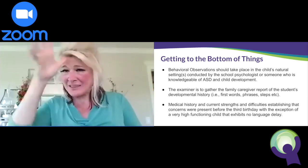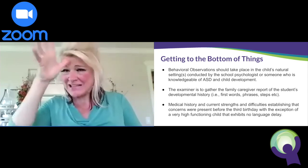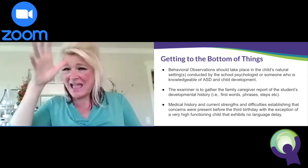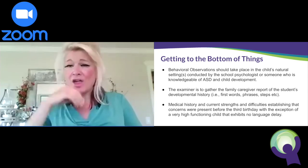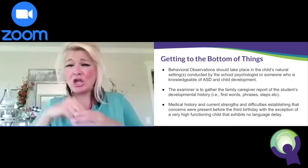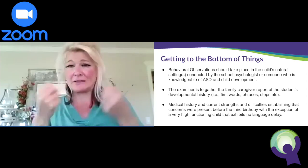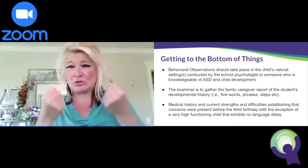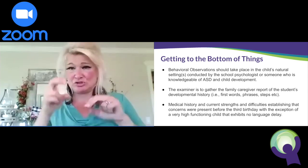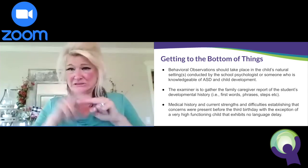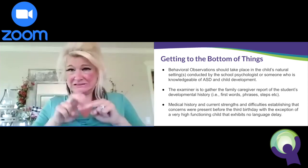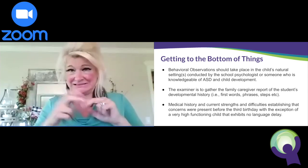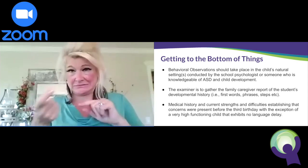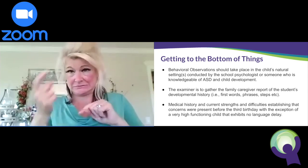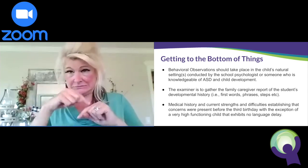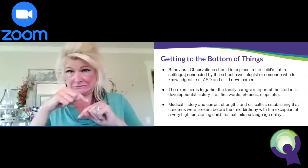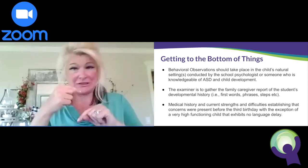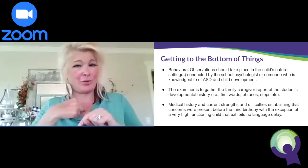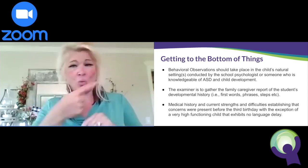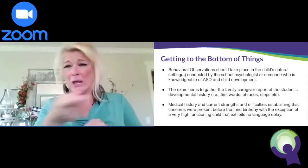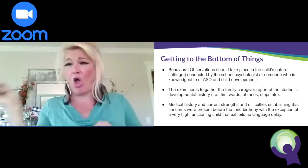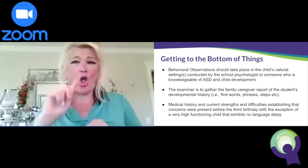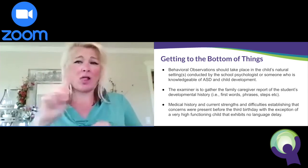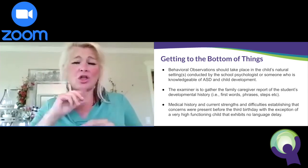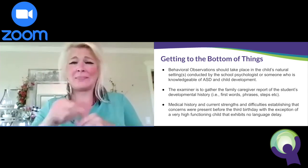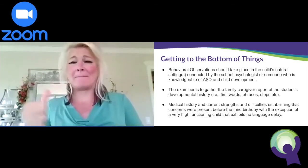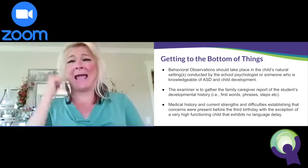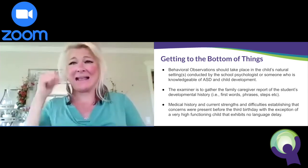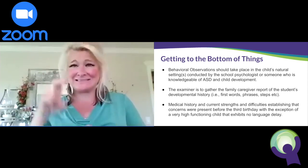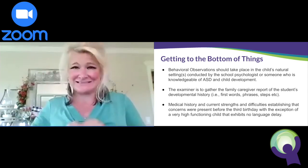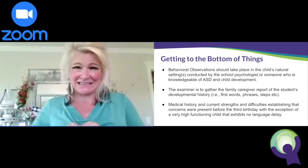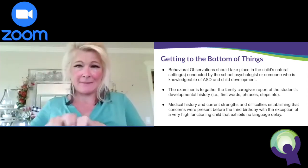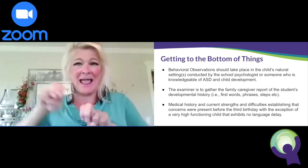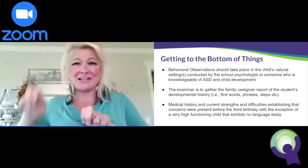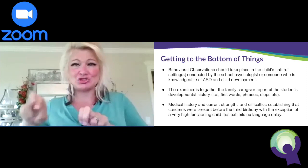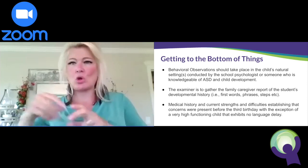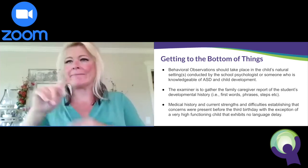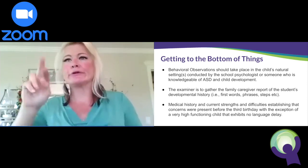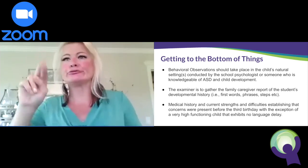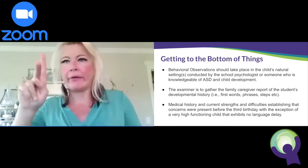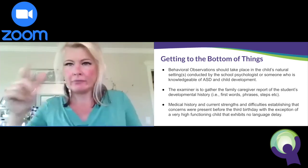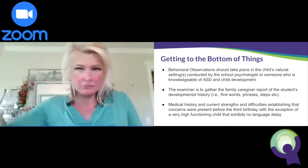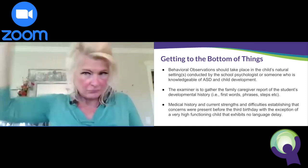So remember that parents, they're the ones who are really in the driver's seat, really all of us on the